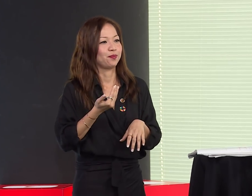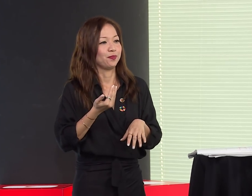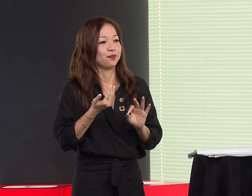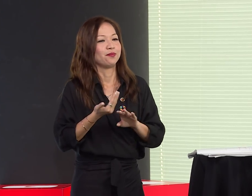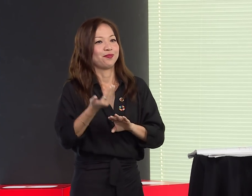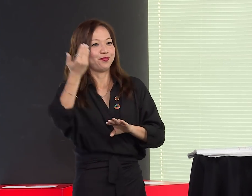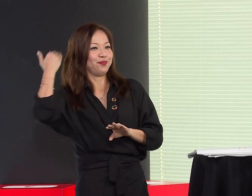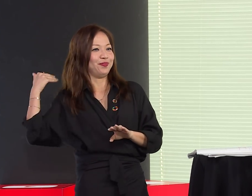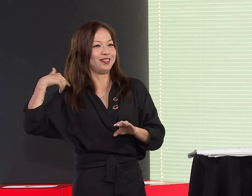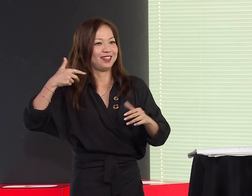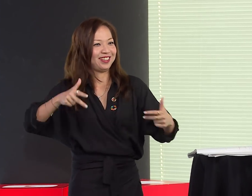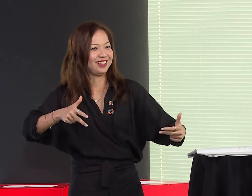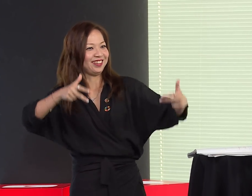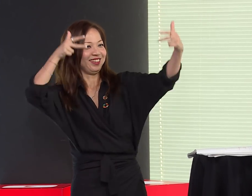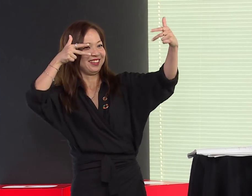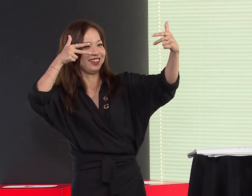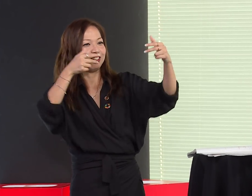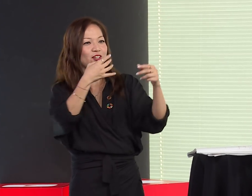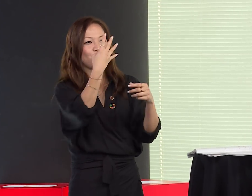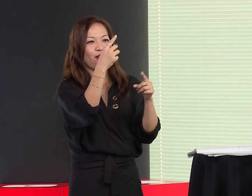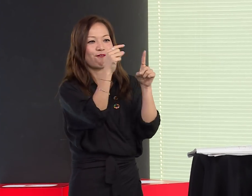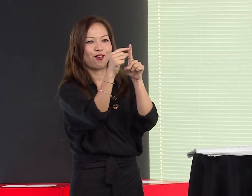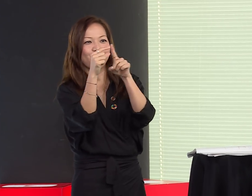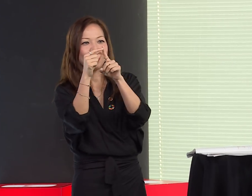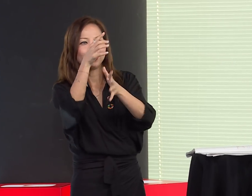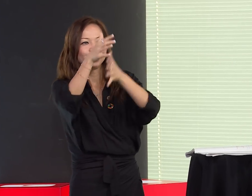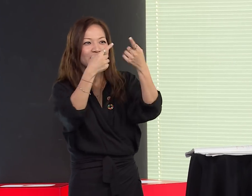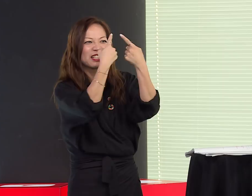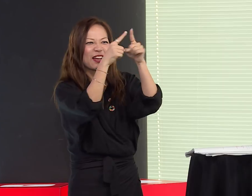here today, from East Timor, thank you for your attendance today.